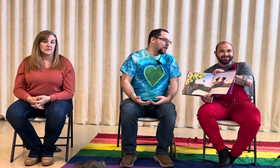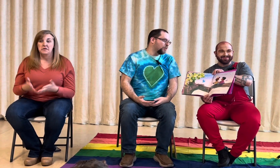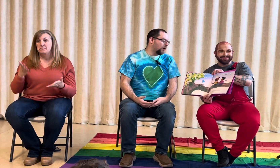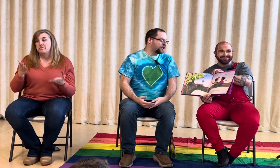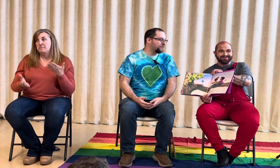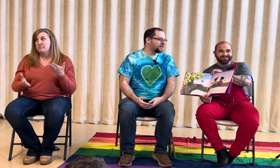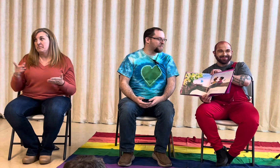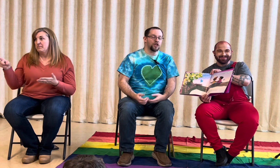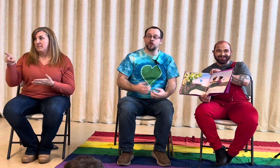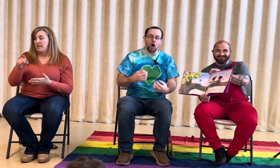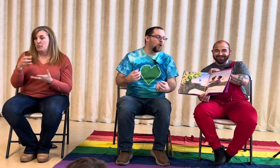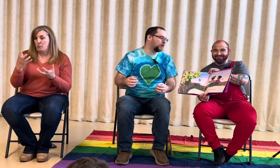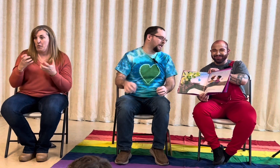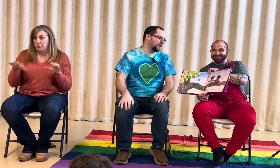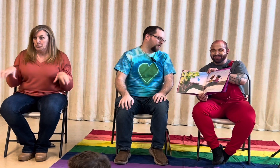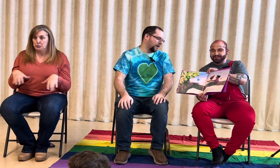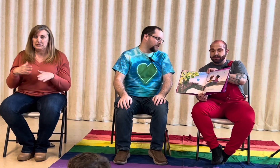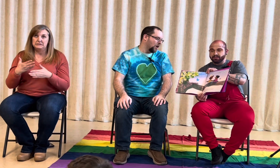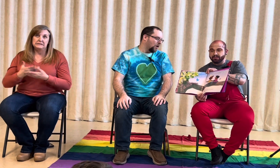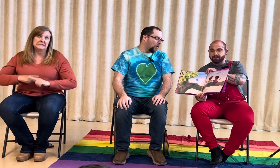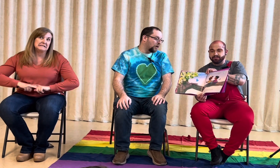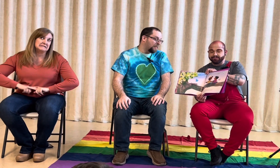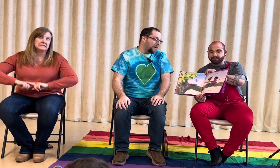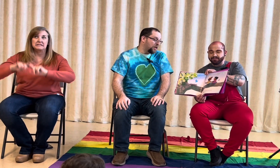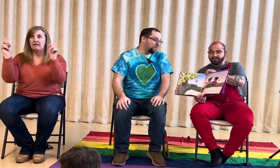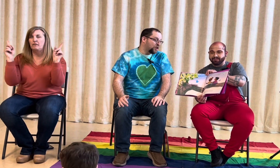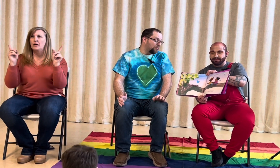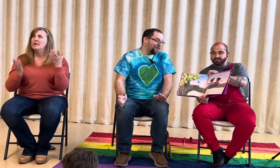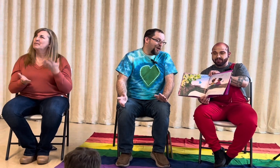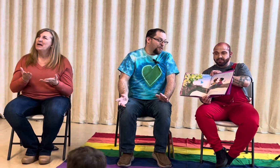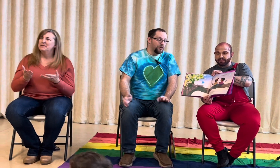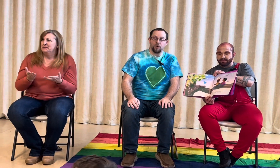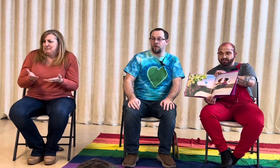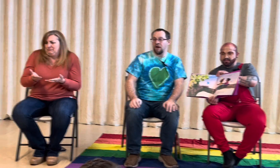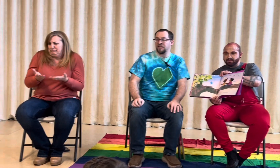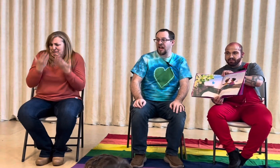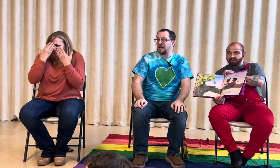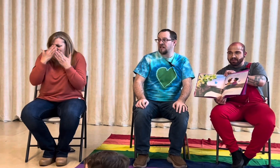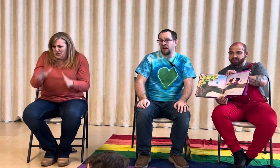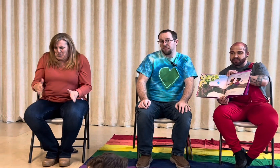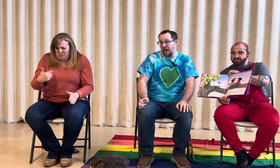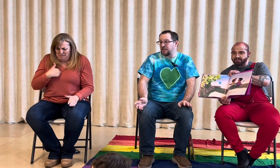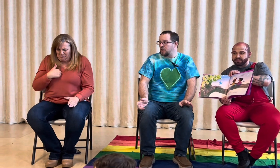you want to use something totally different. Or maybe you don't know your pronouns yet. And that's